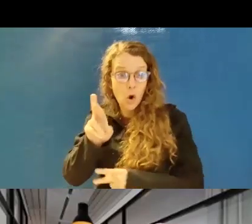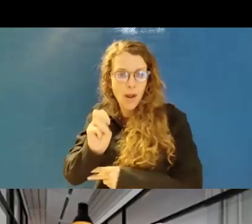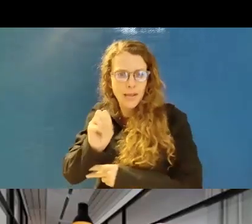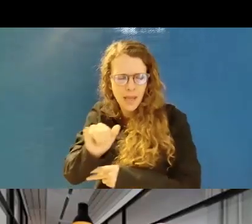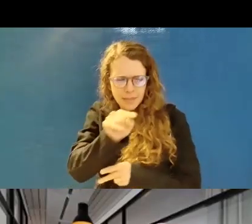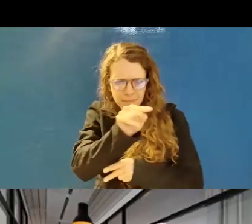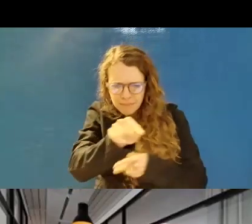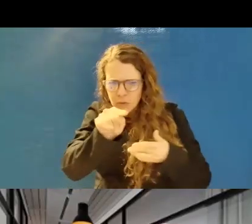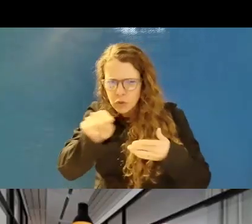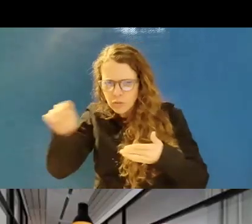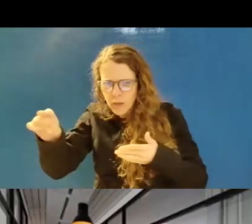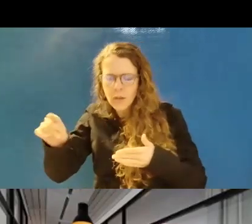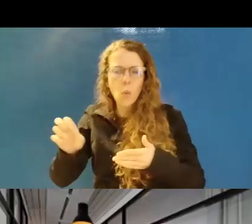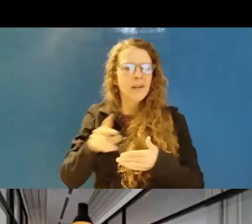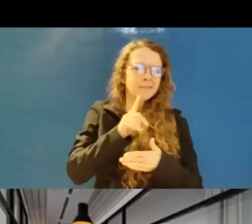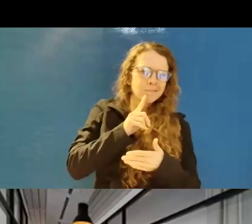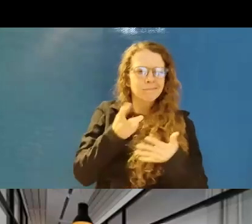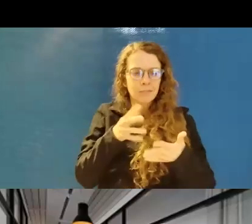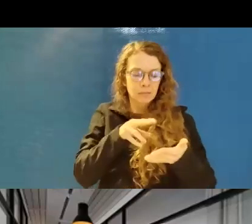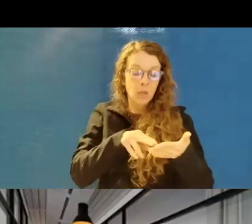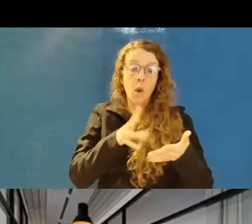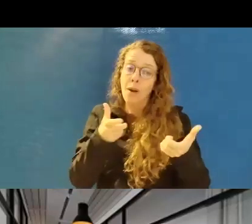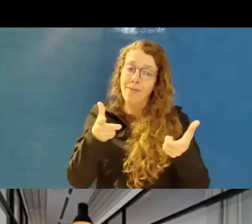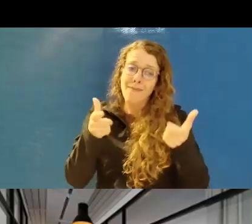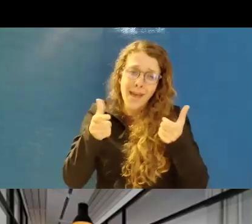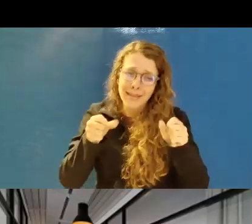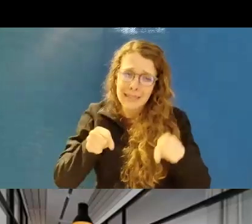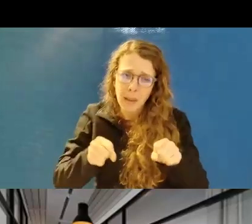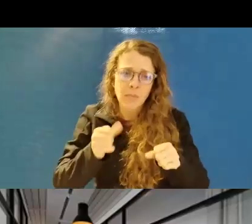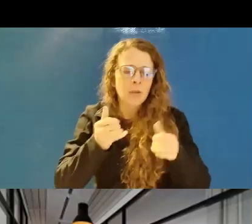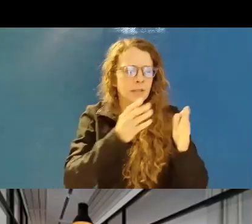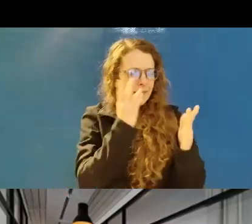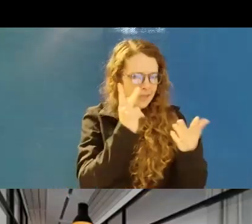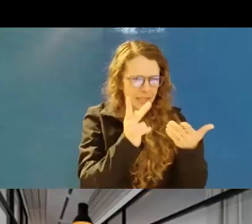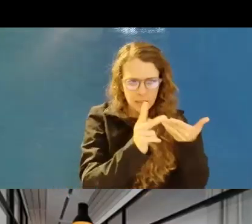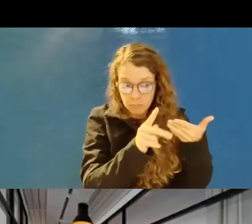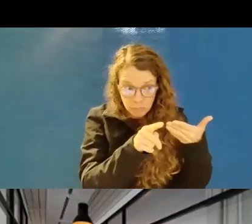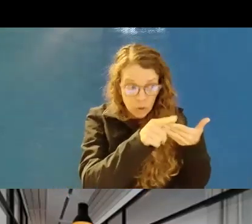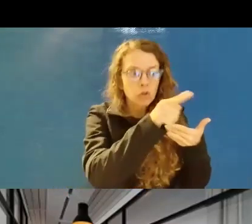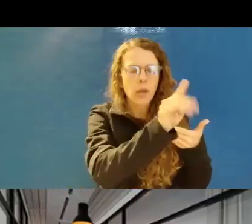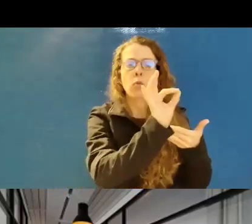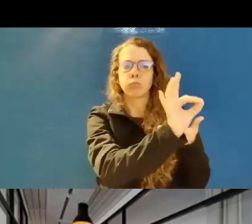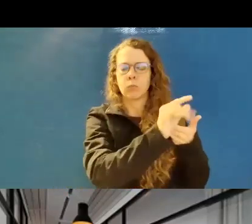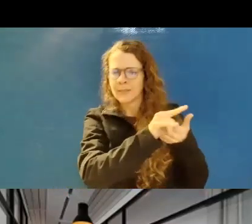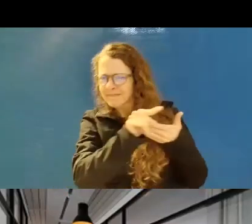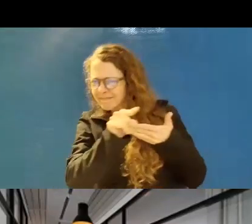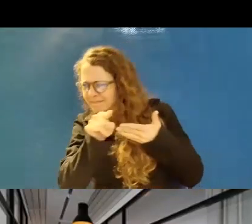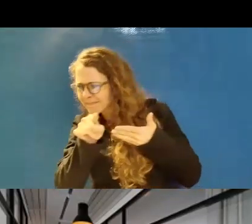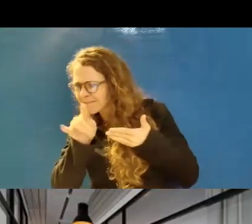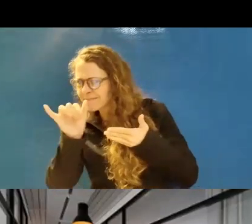And again, they're wanting to just, you know, go as quickly as they can just, you know, see that you're doing that in your course. If you are, give you a checkmark.